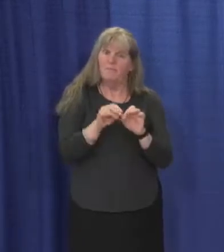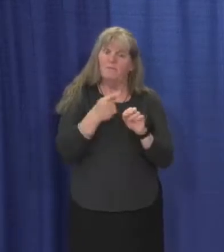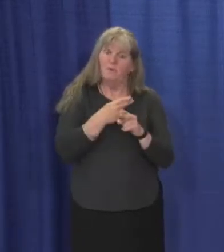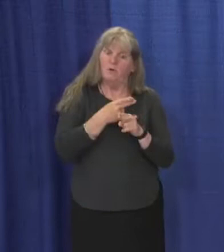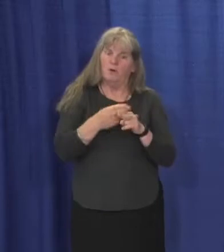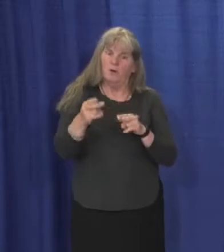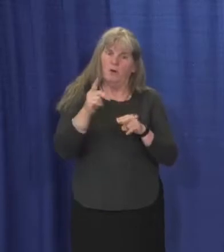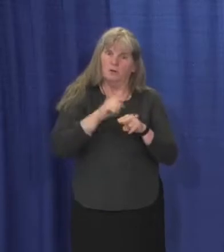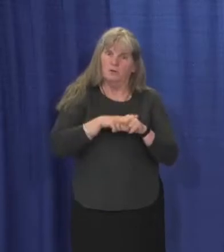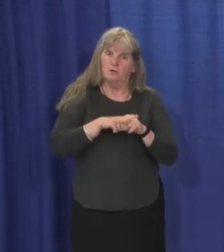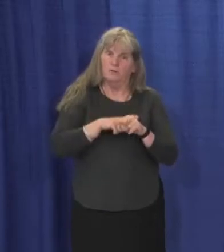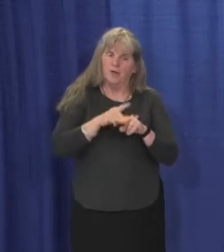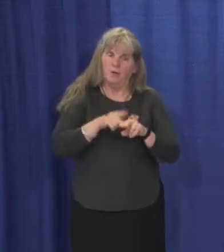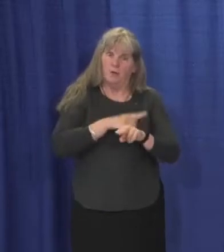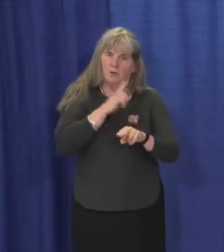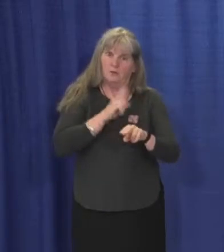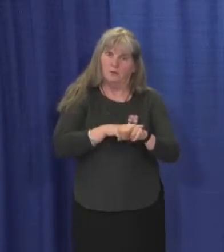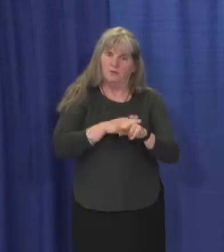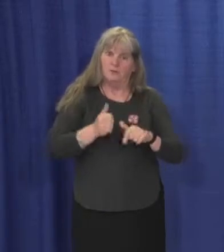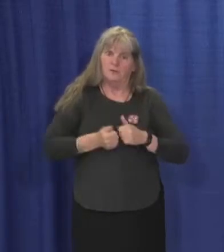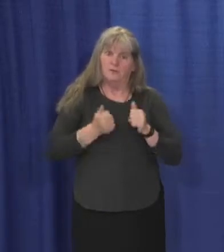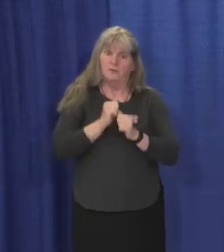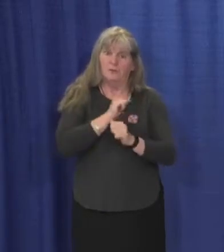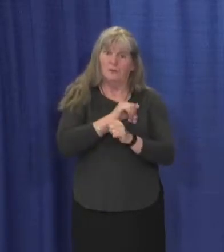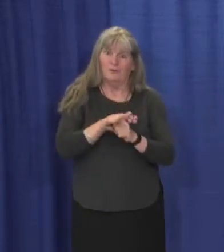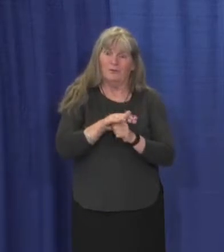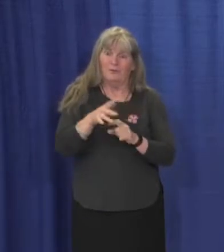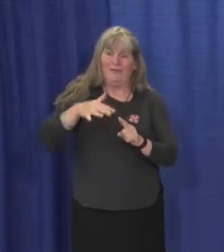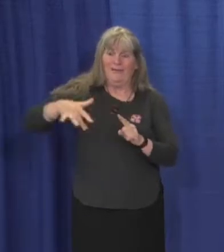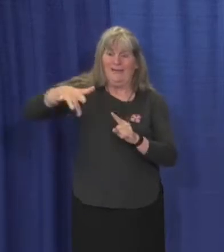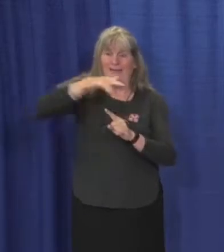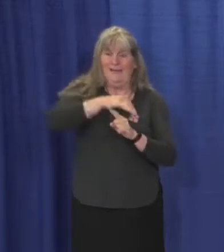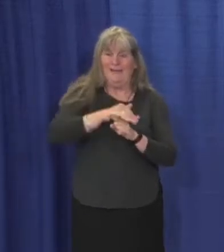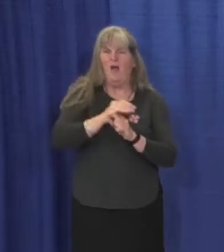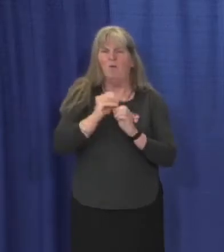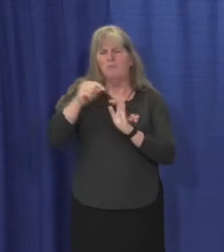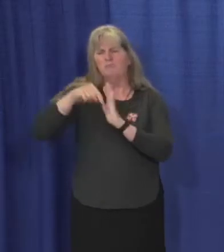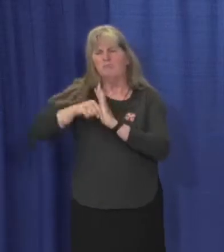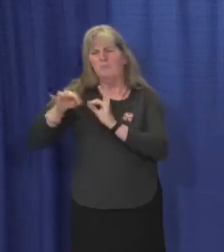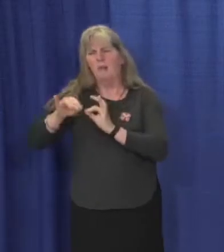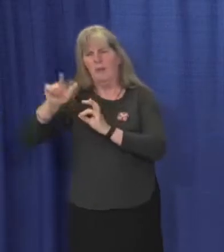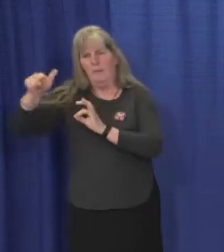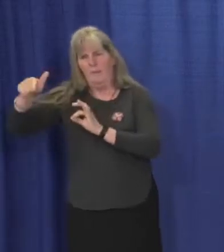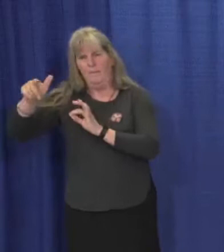This is critical for our short and long-term adaption to living with COVID and I will come back